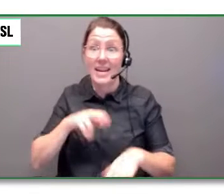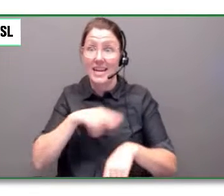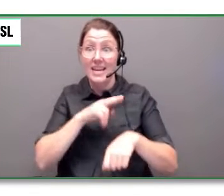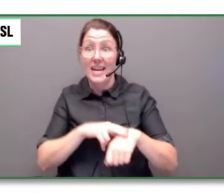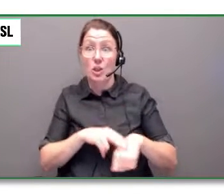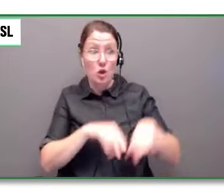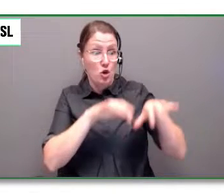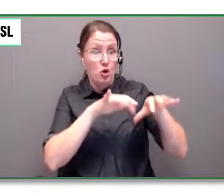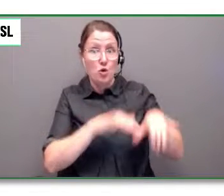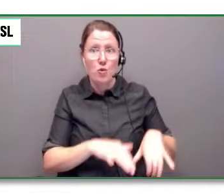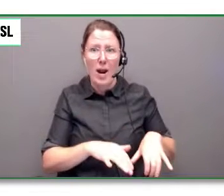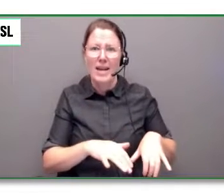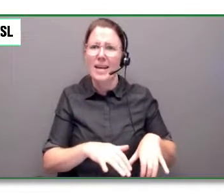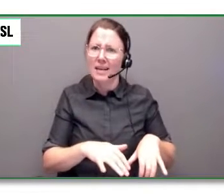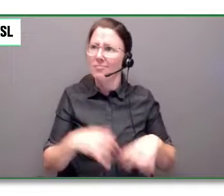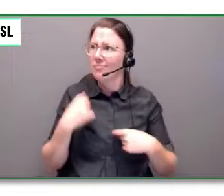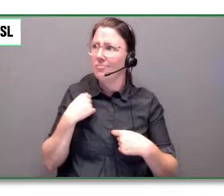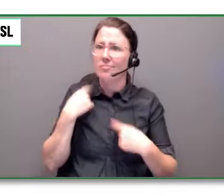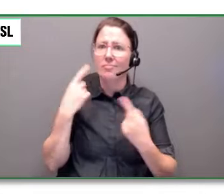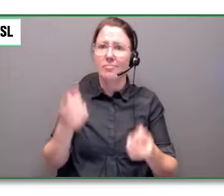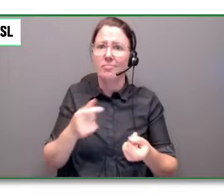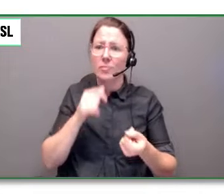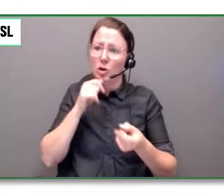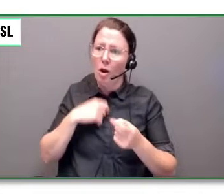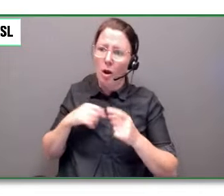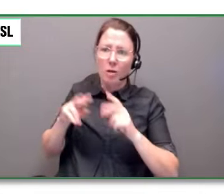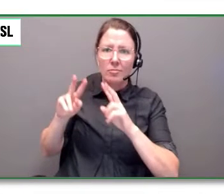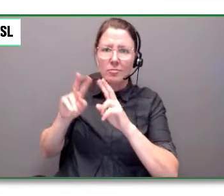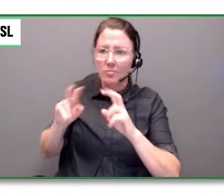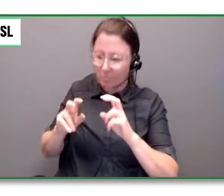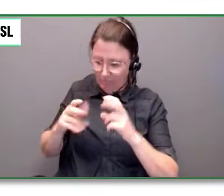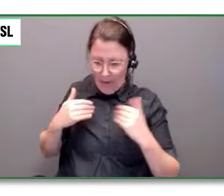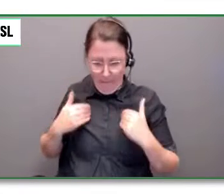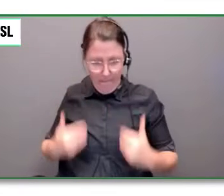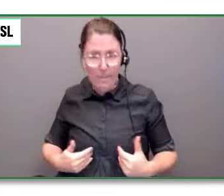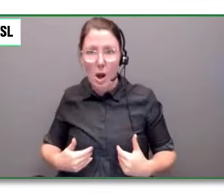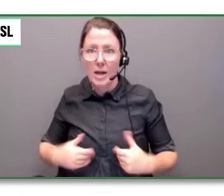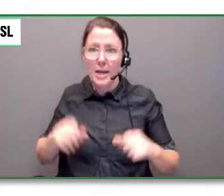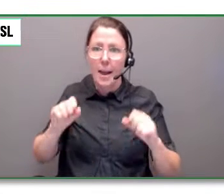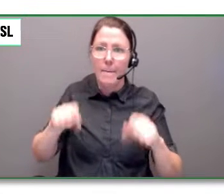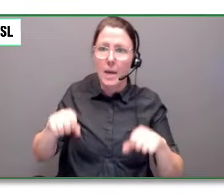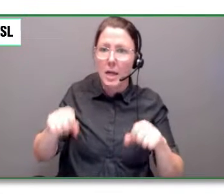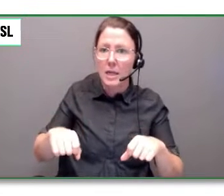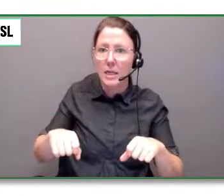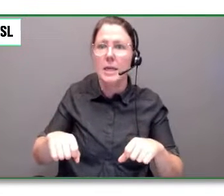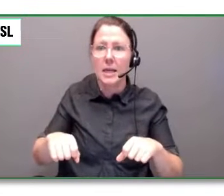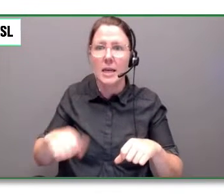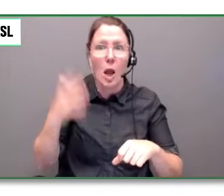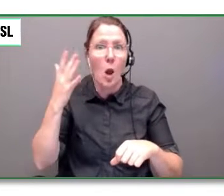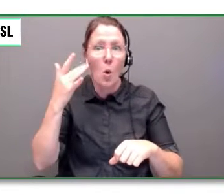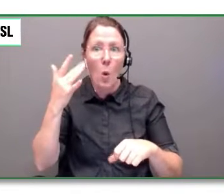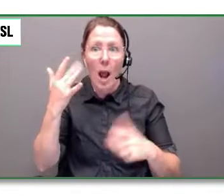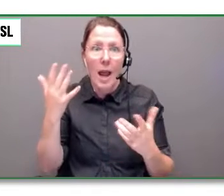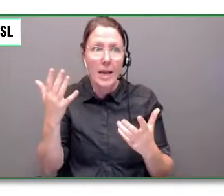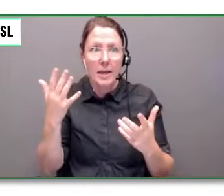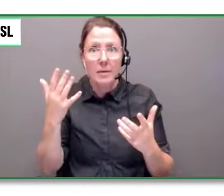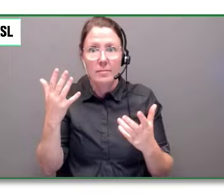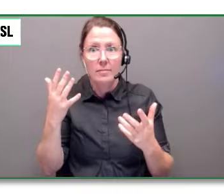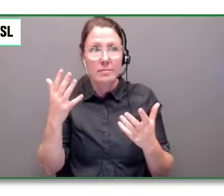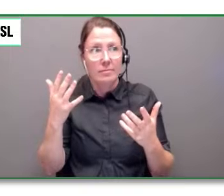because of an ableism problem. So there is an assumption of an able-bodied